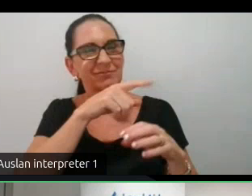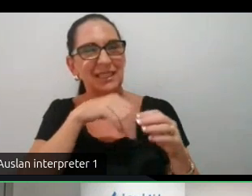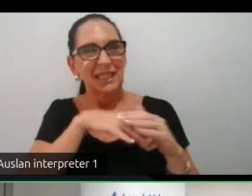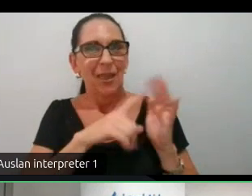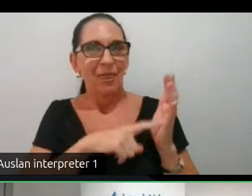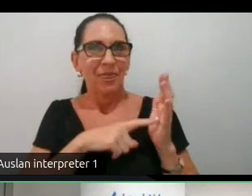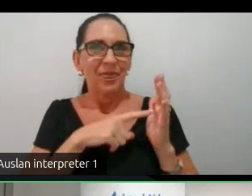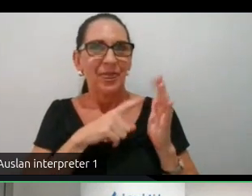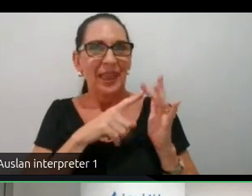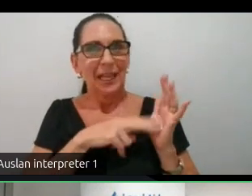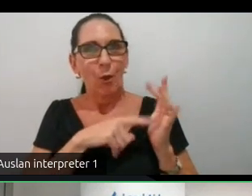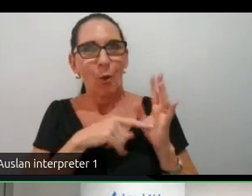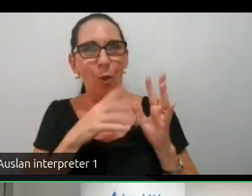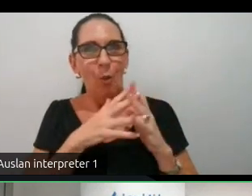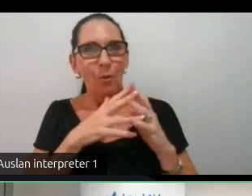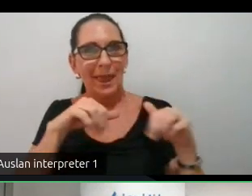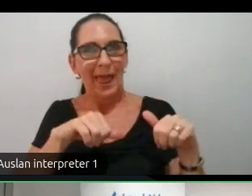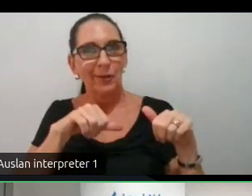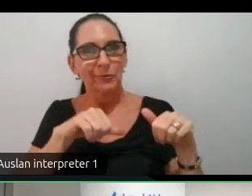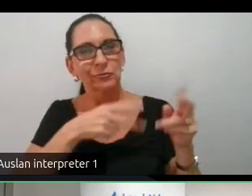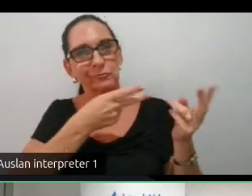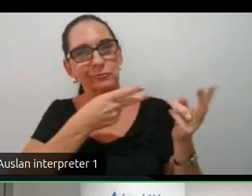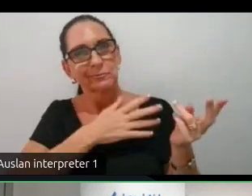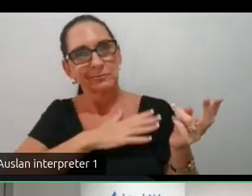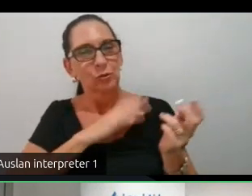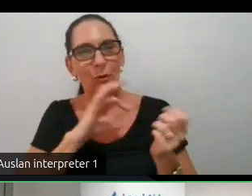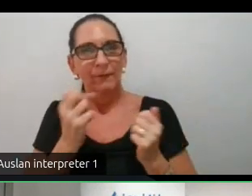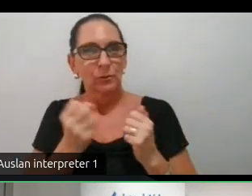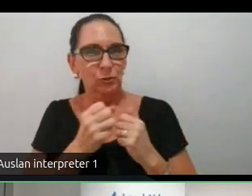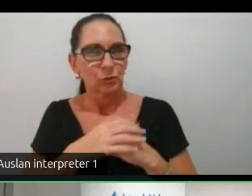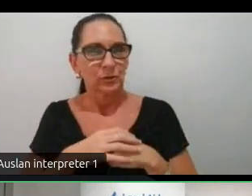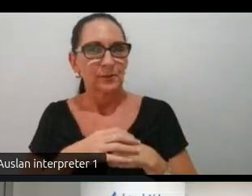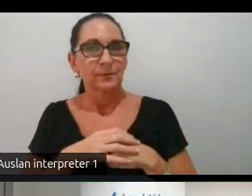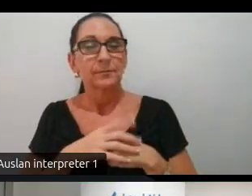than you can put up with it. You've got this additional benefit. Absolutely. And then the